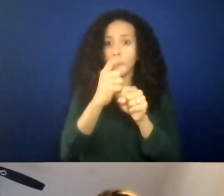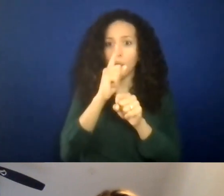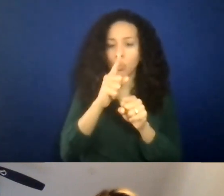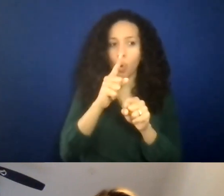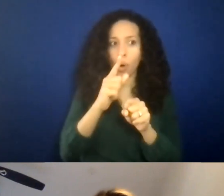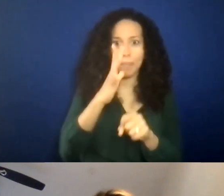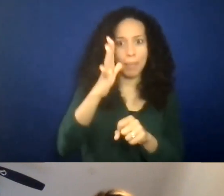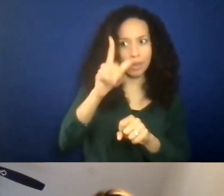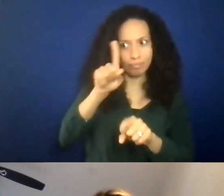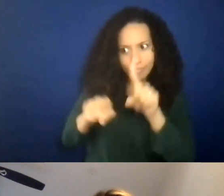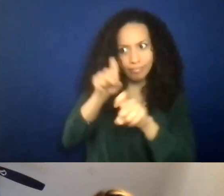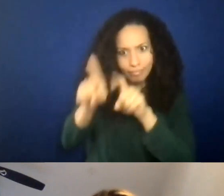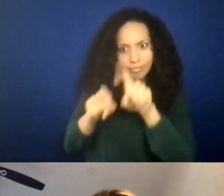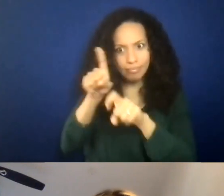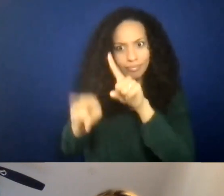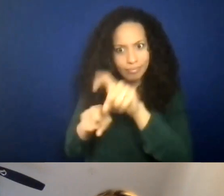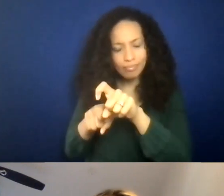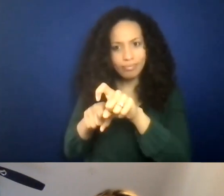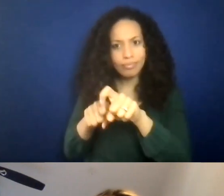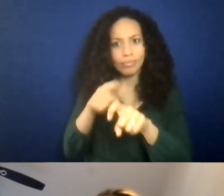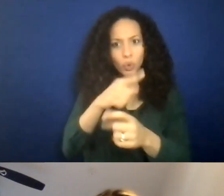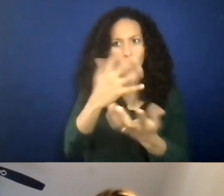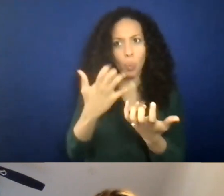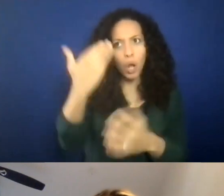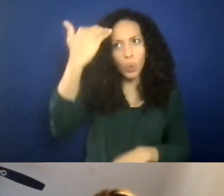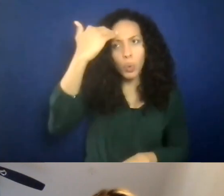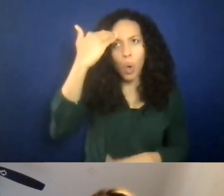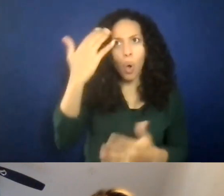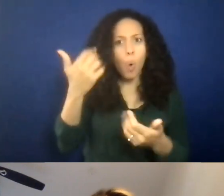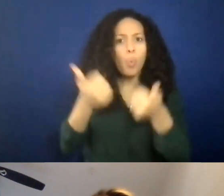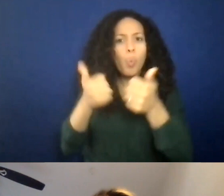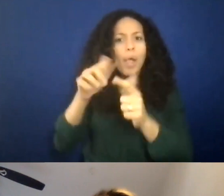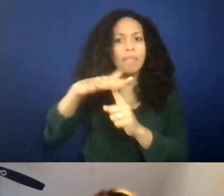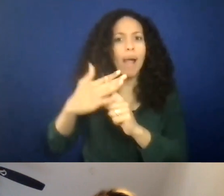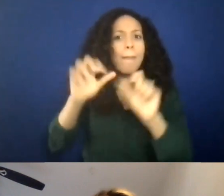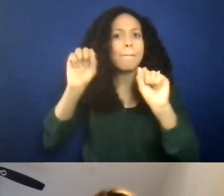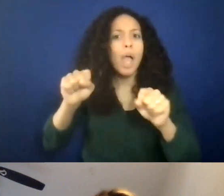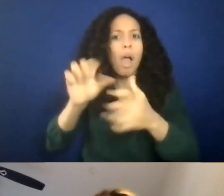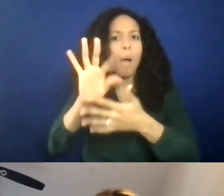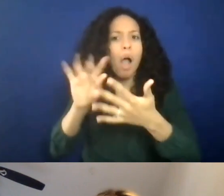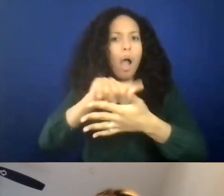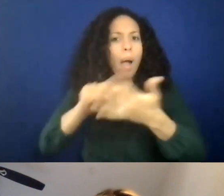you want to know what environments could be possible, which ones did the team consider,